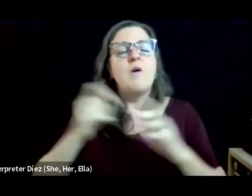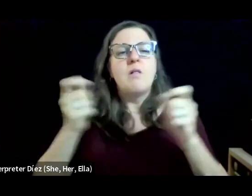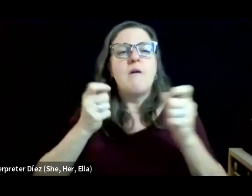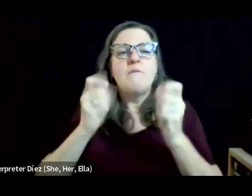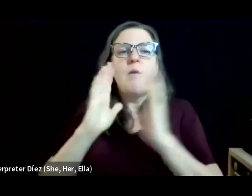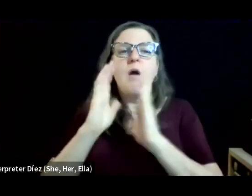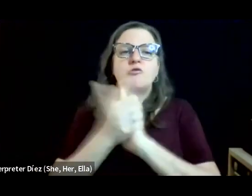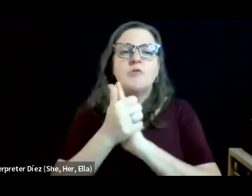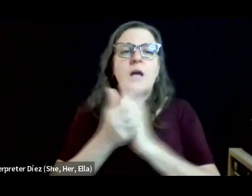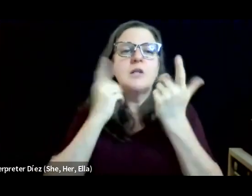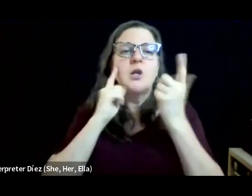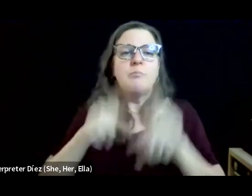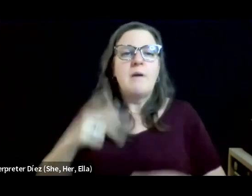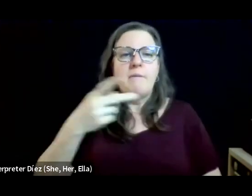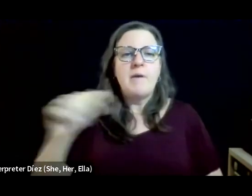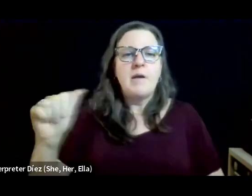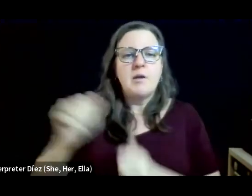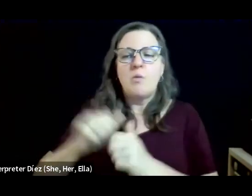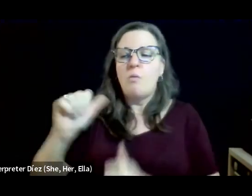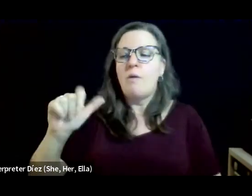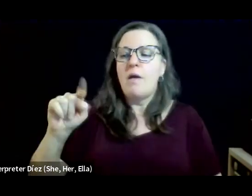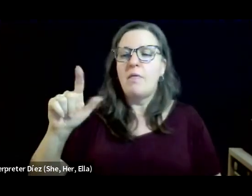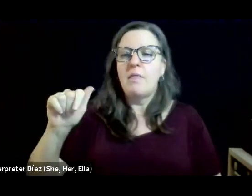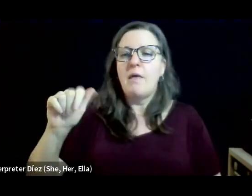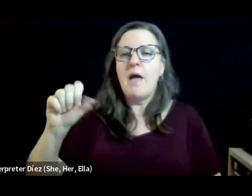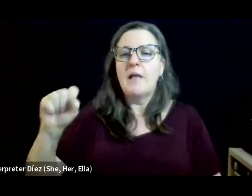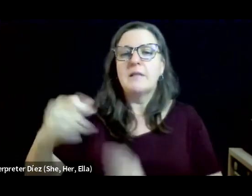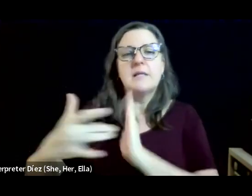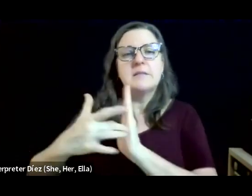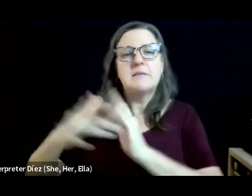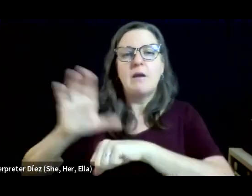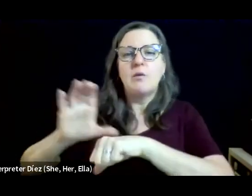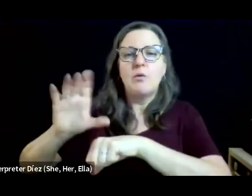(PAA) with Atlas Technical Consultants, LLC for Laboratory of